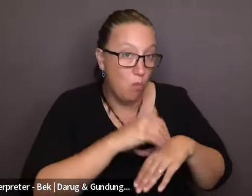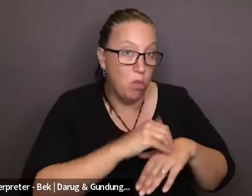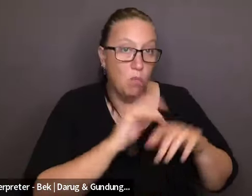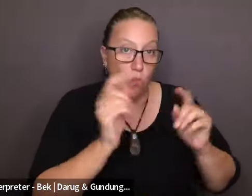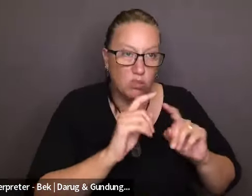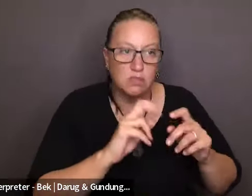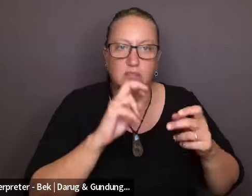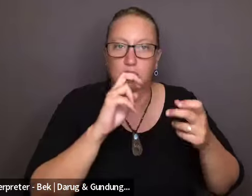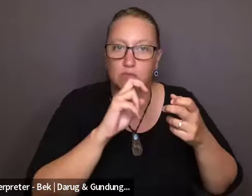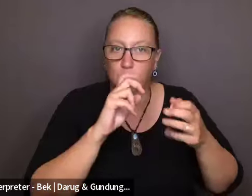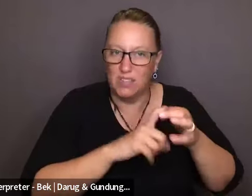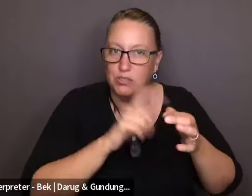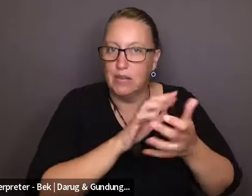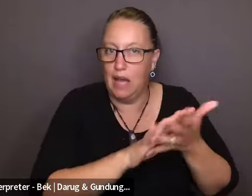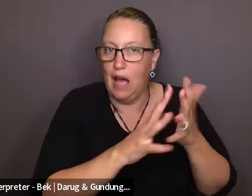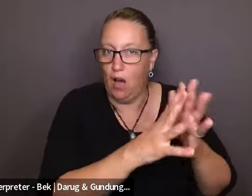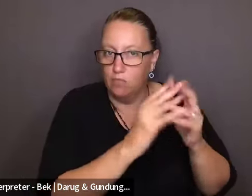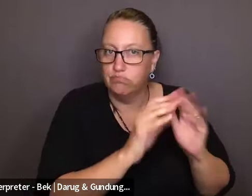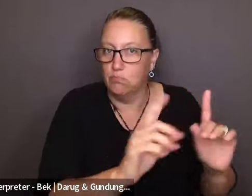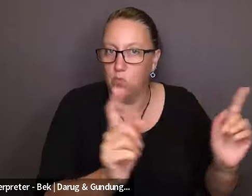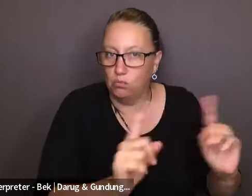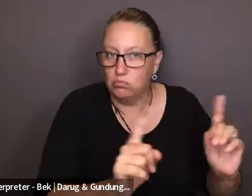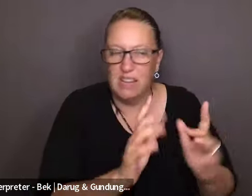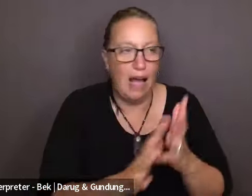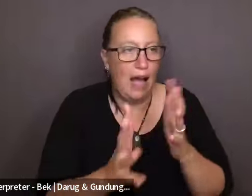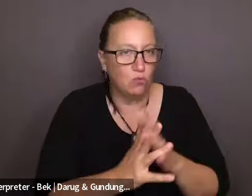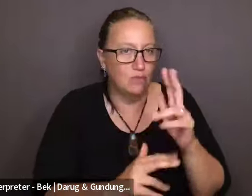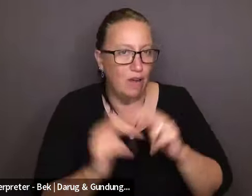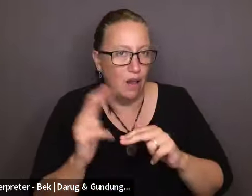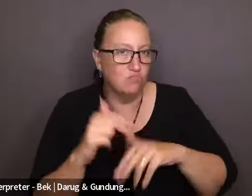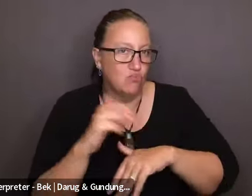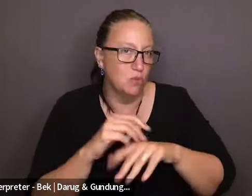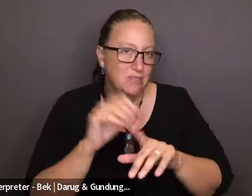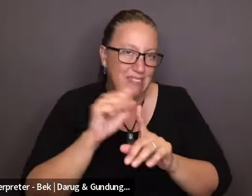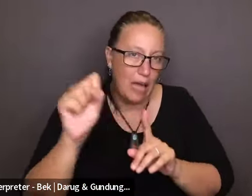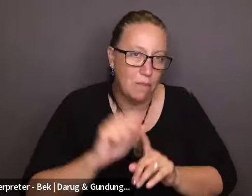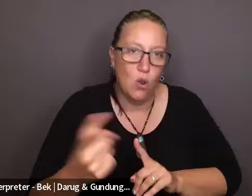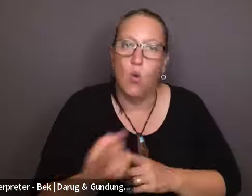you explain to us what the question is, what the problem is you're addressing, how have you developed that